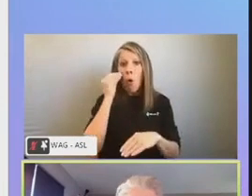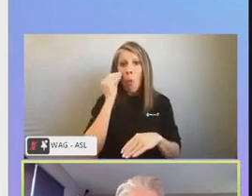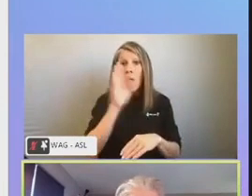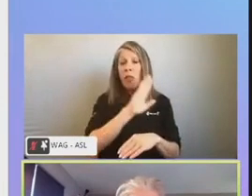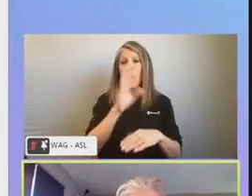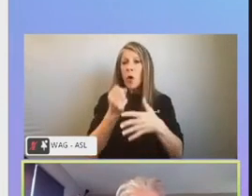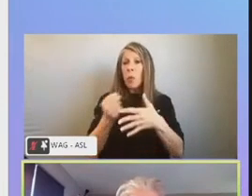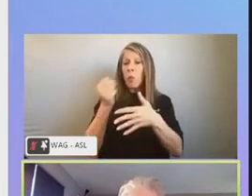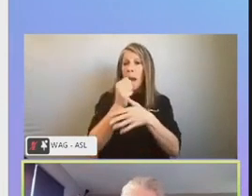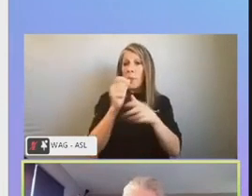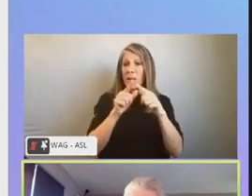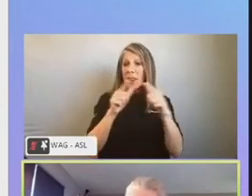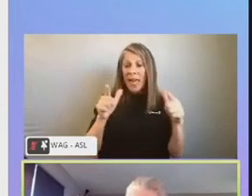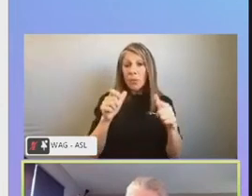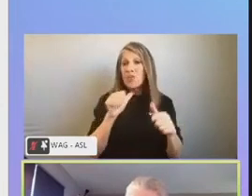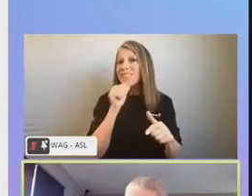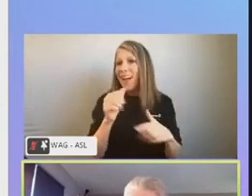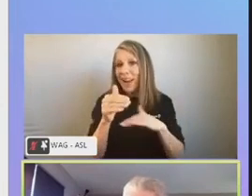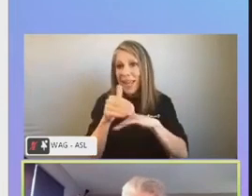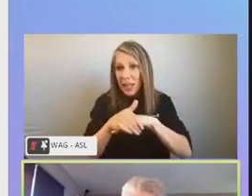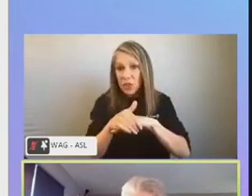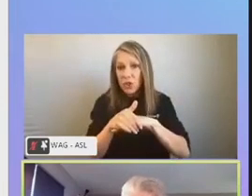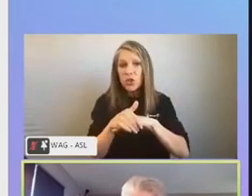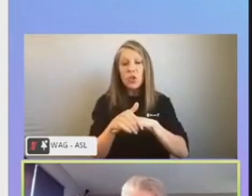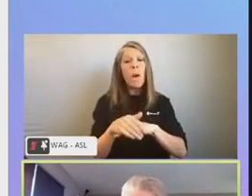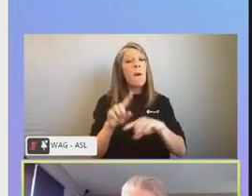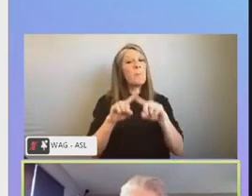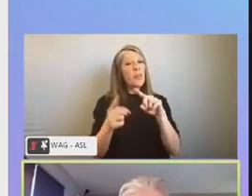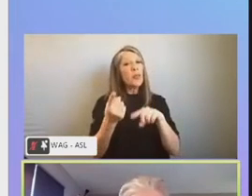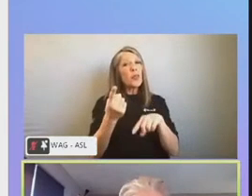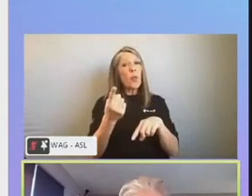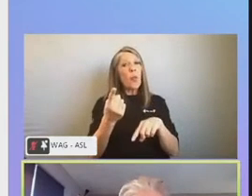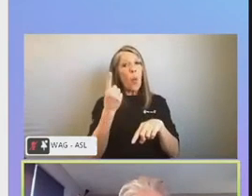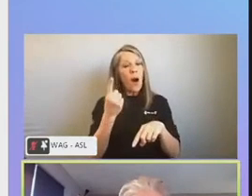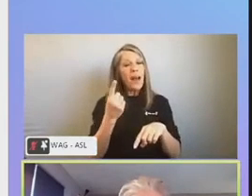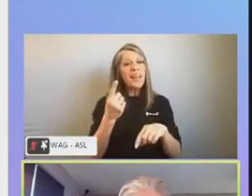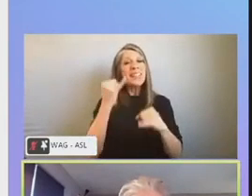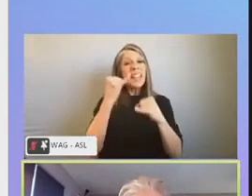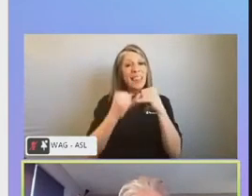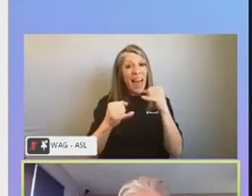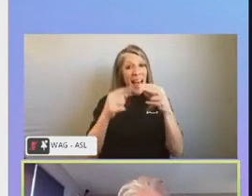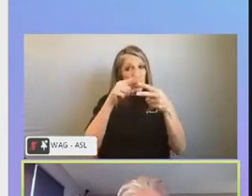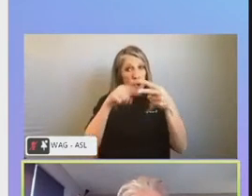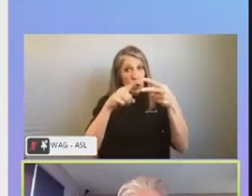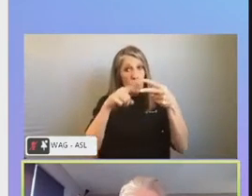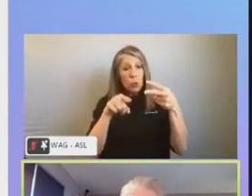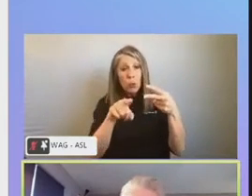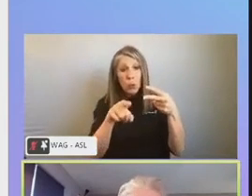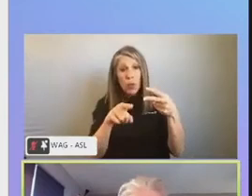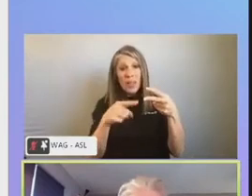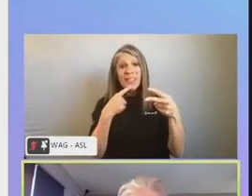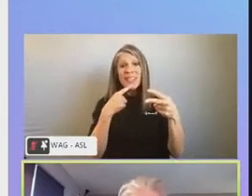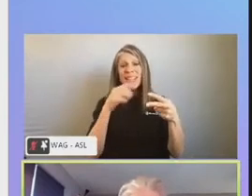who are in the household that speak english less or than well live in linguistically isolated households. But the